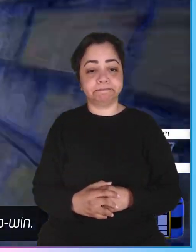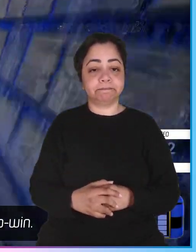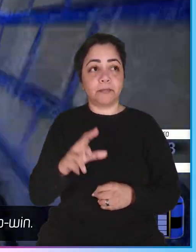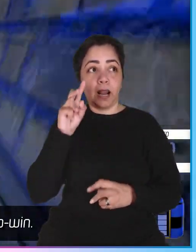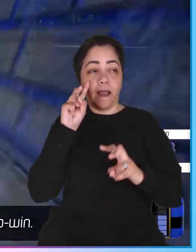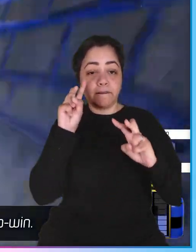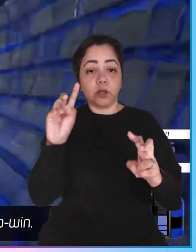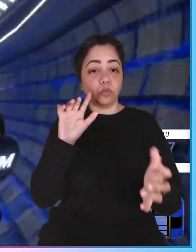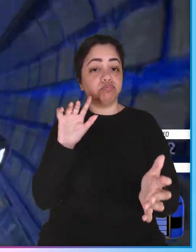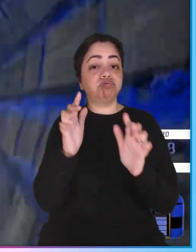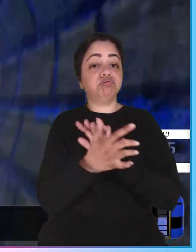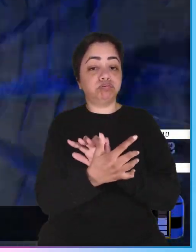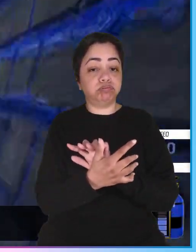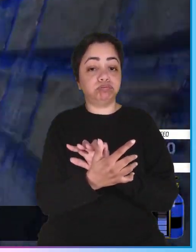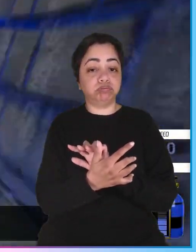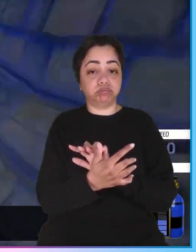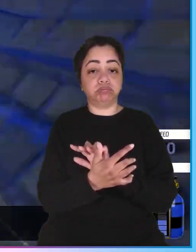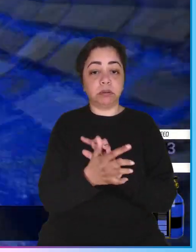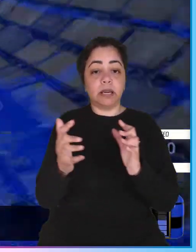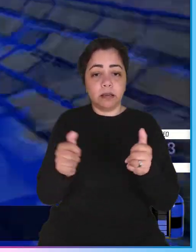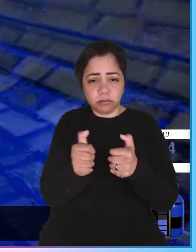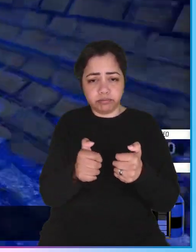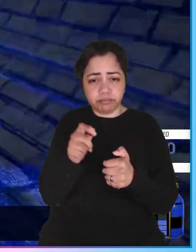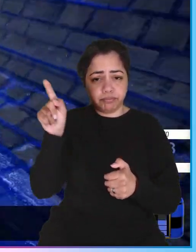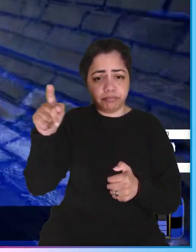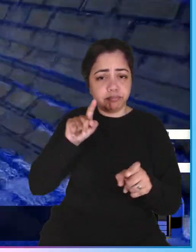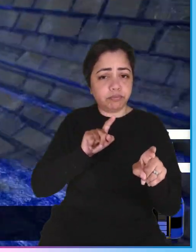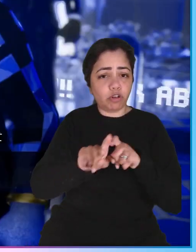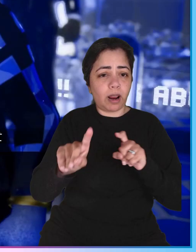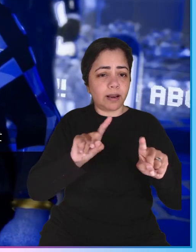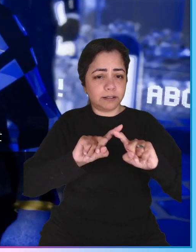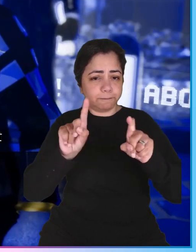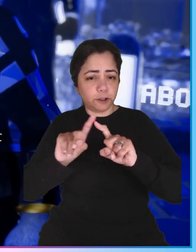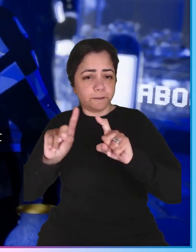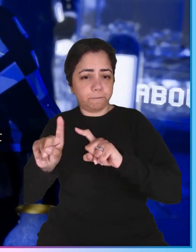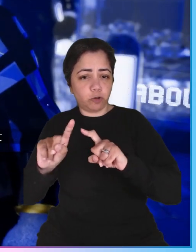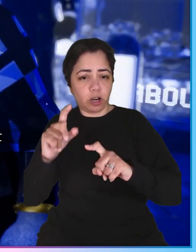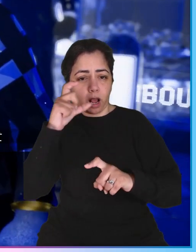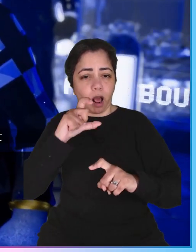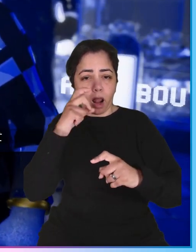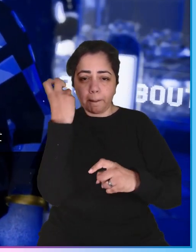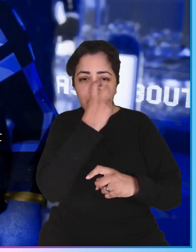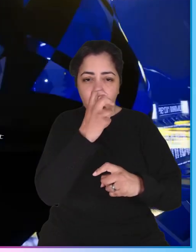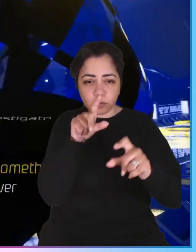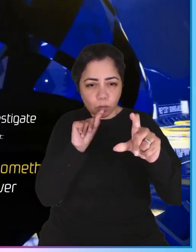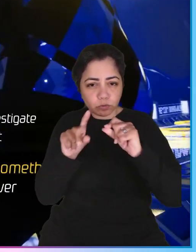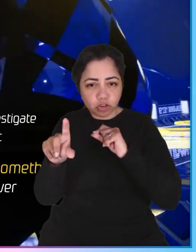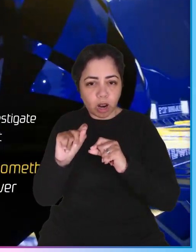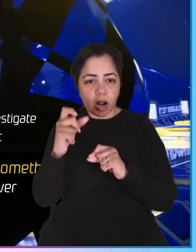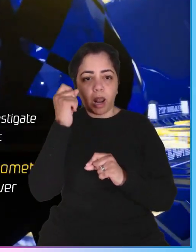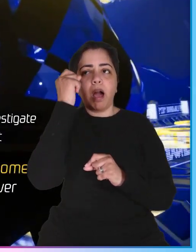Recently, we added more text for those with extreme uncommon types of colourblindness for game mechanics that relied too much on colours.